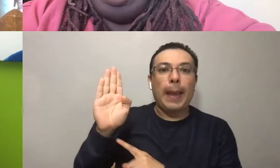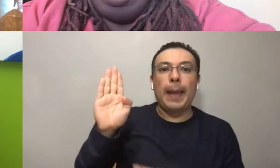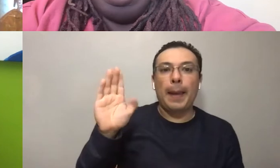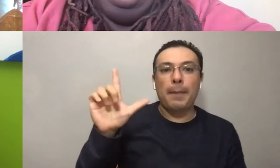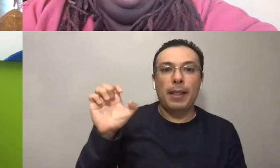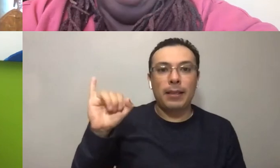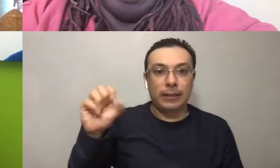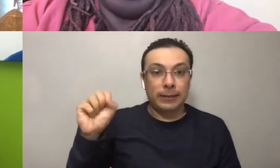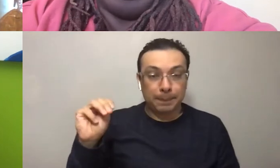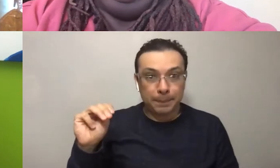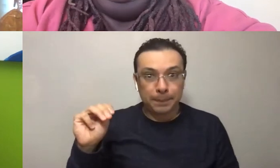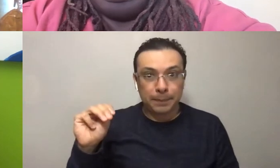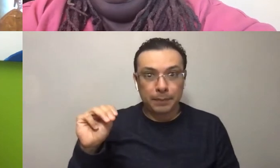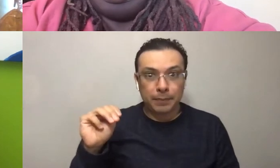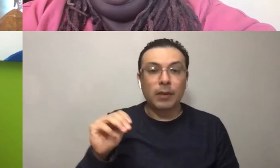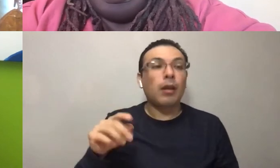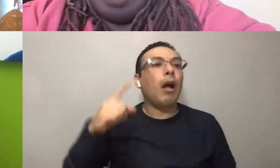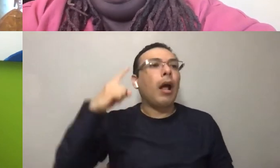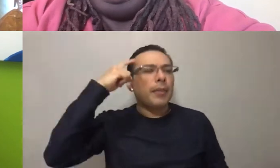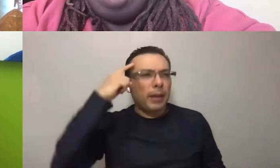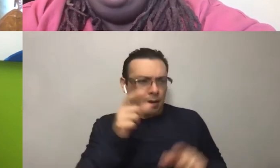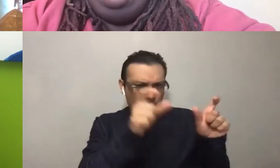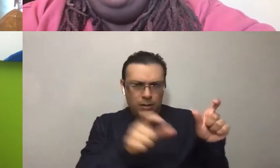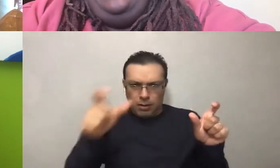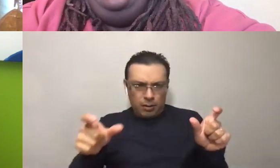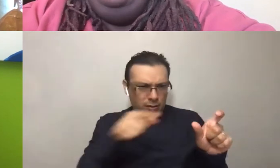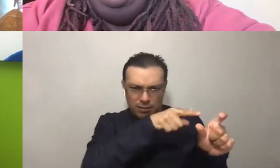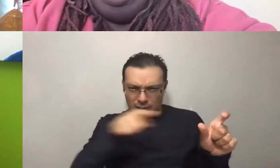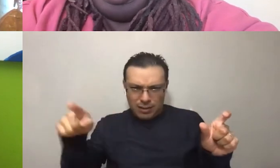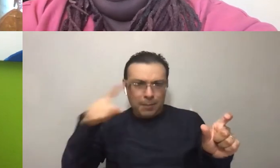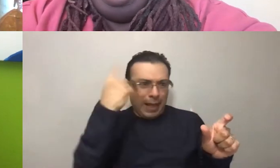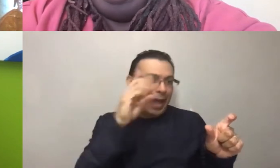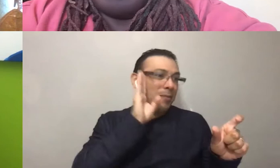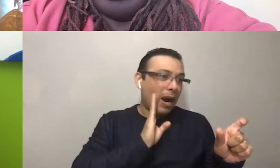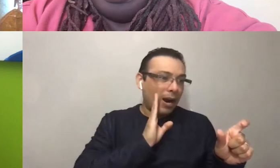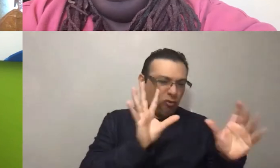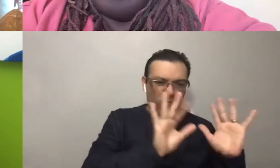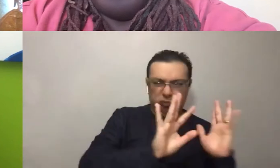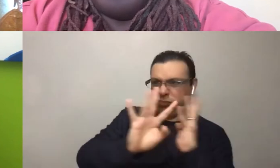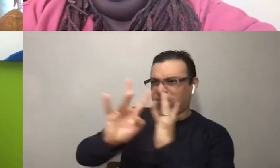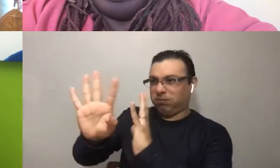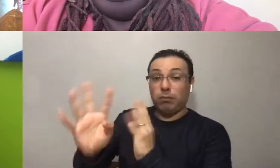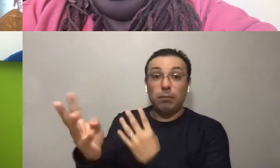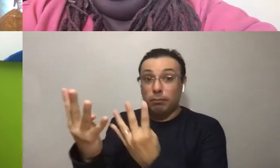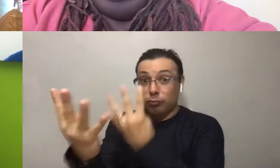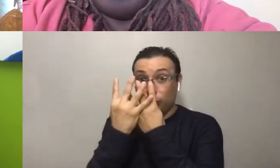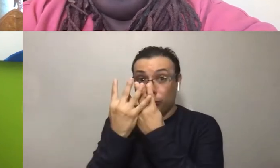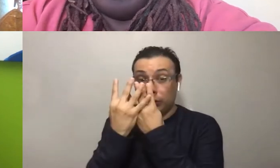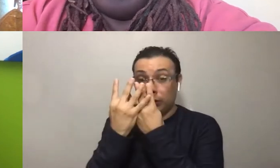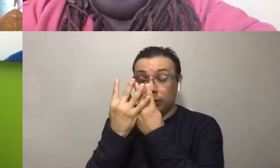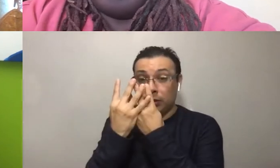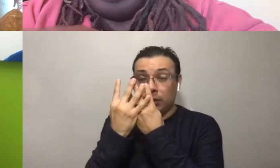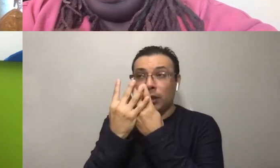And when we think about it historically, around the exact same time that “broken windows” policing